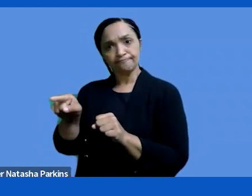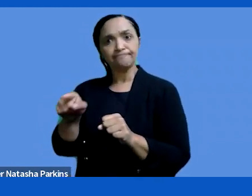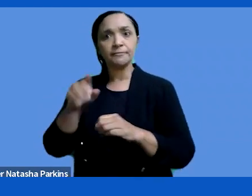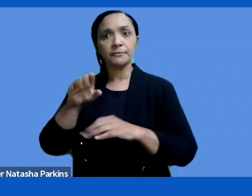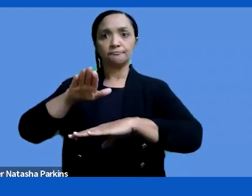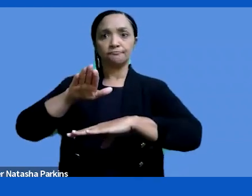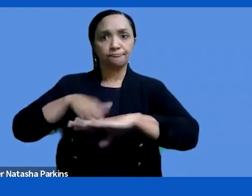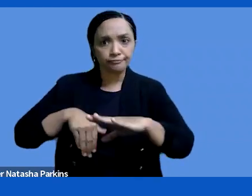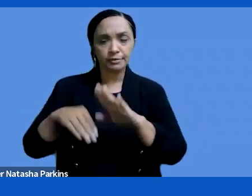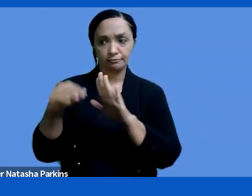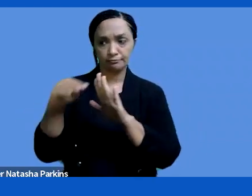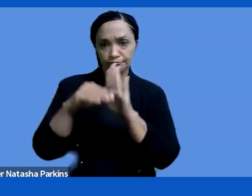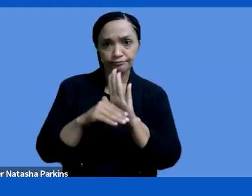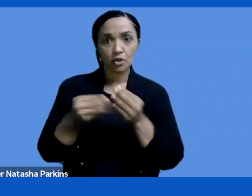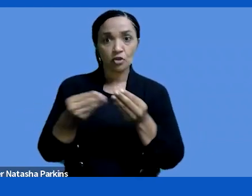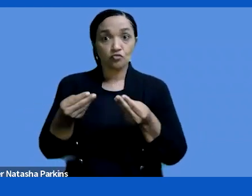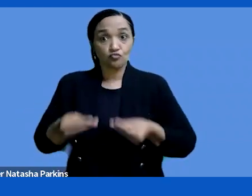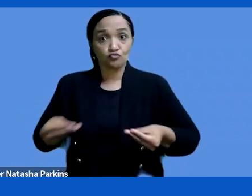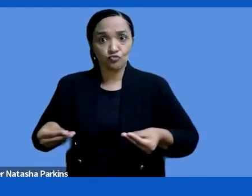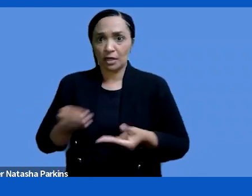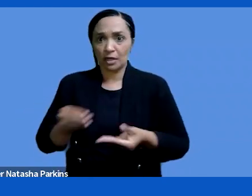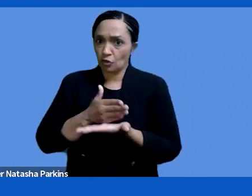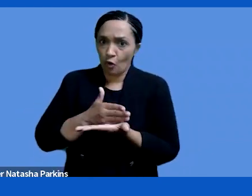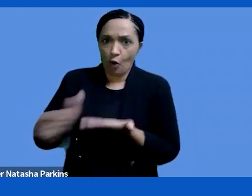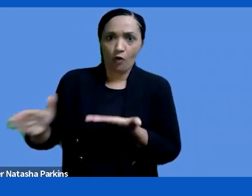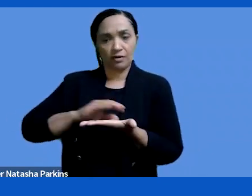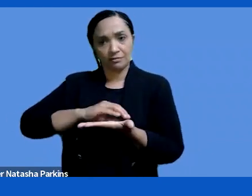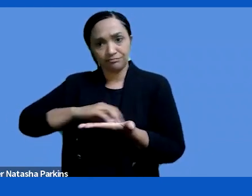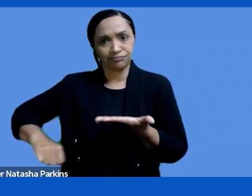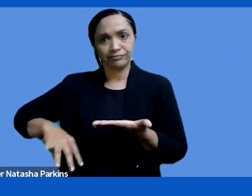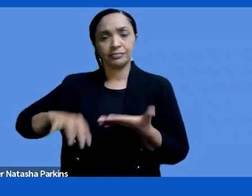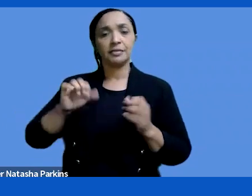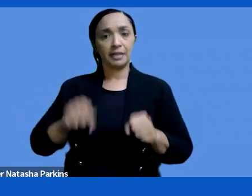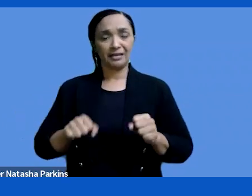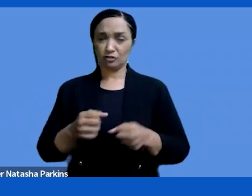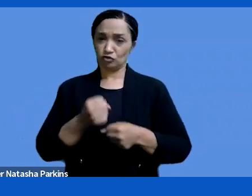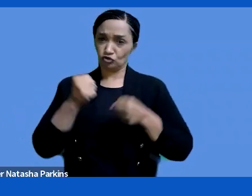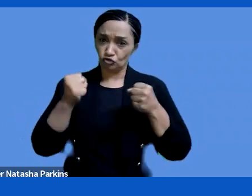off market. That is a strong enforcement procedure. Anything like that seen in